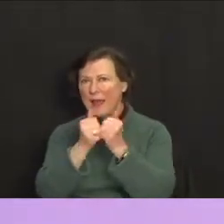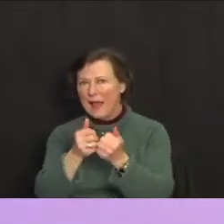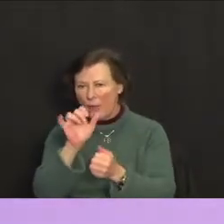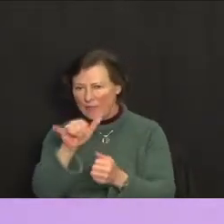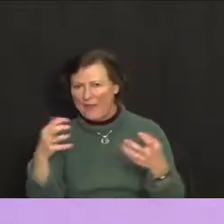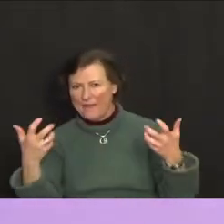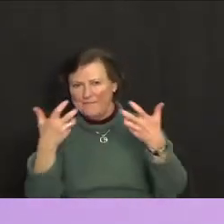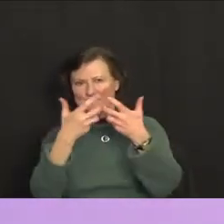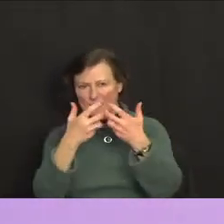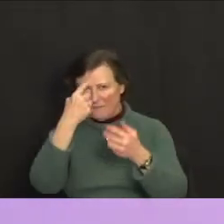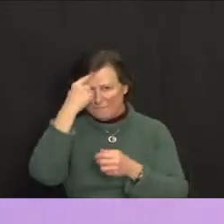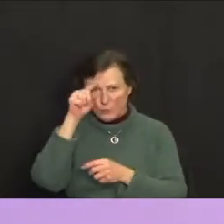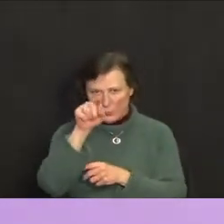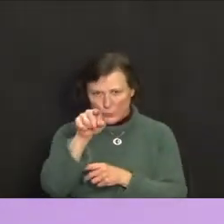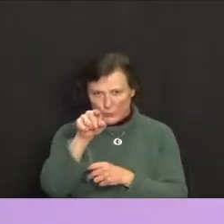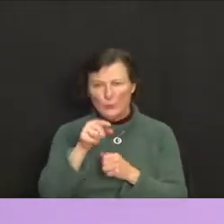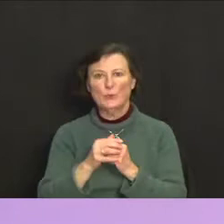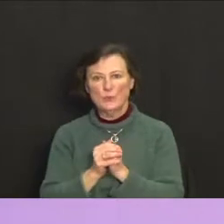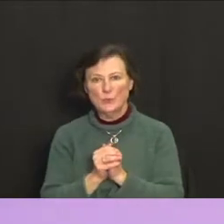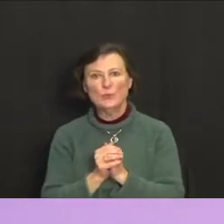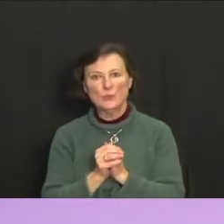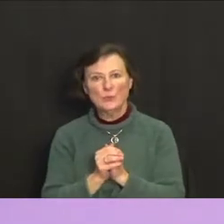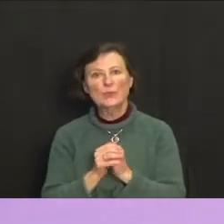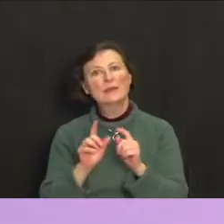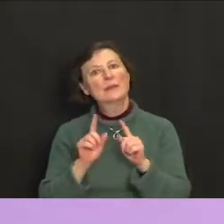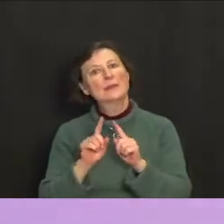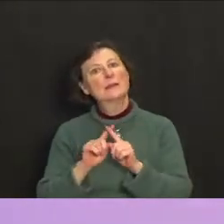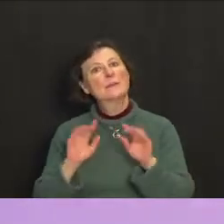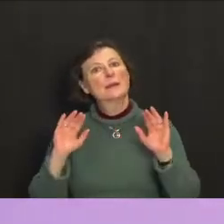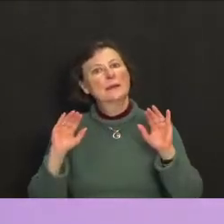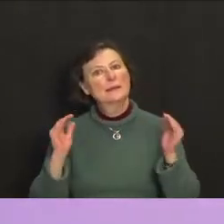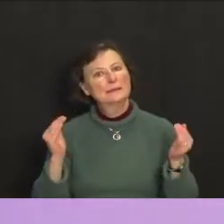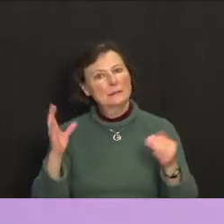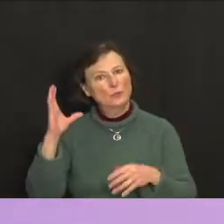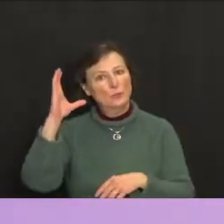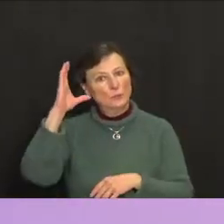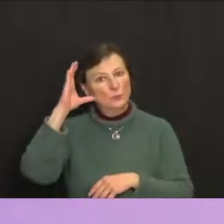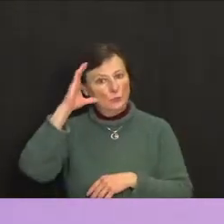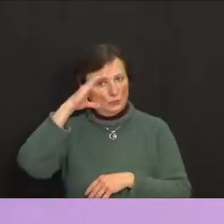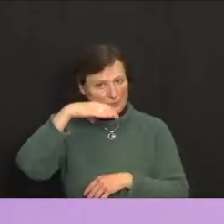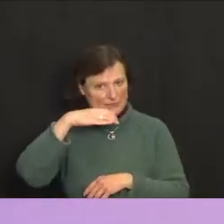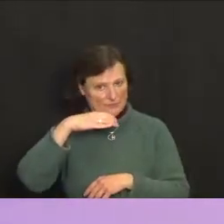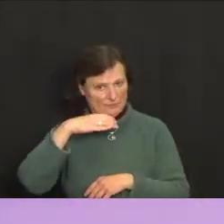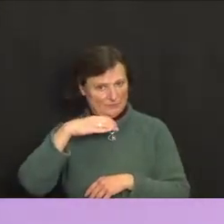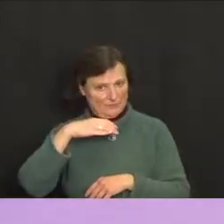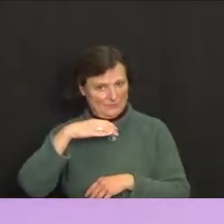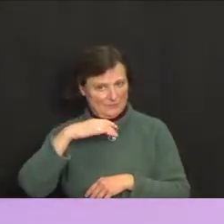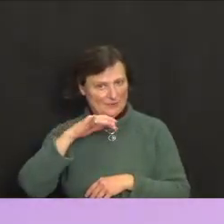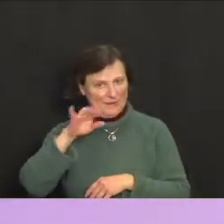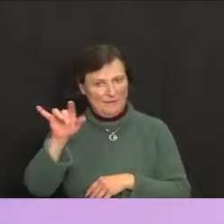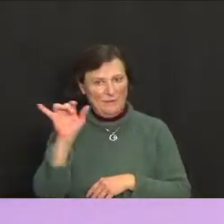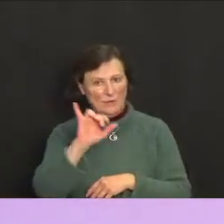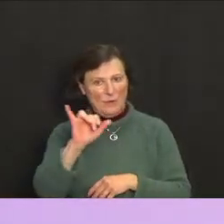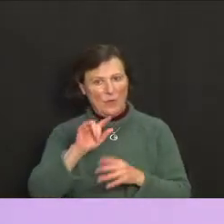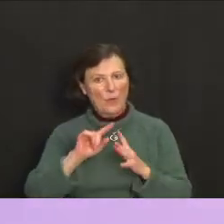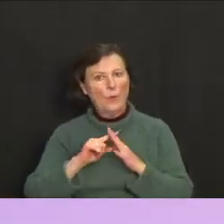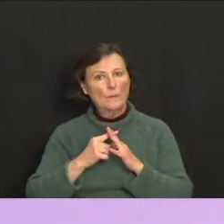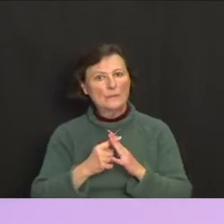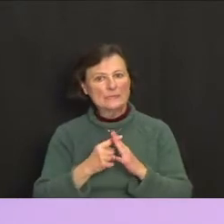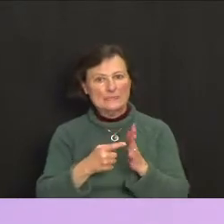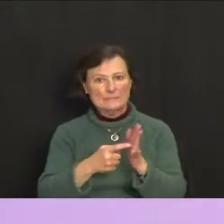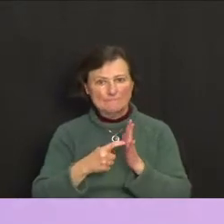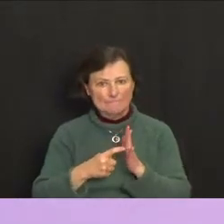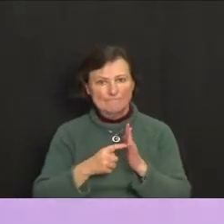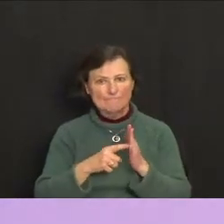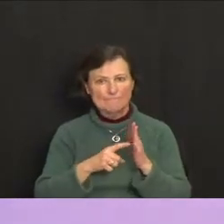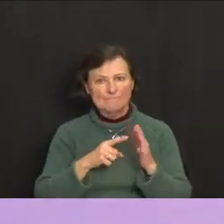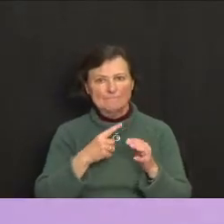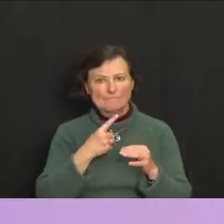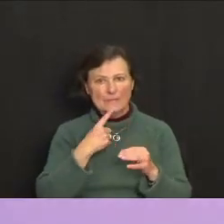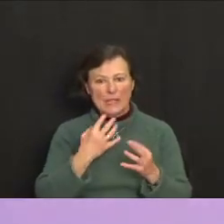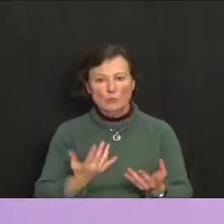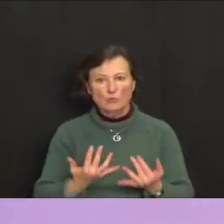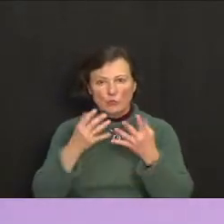for you. But it would seem very strange if you also began insisting on cremation or vegetarianism or